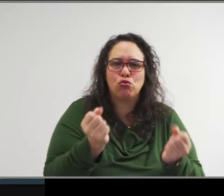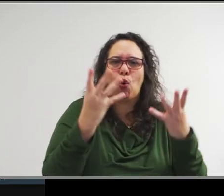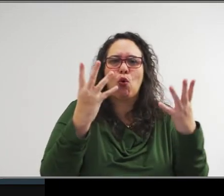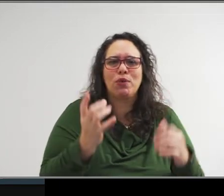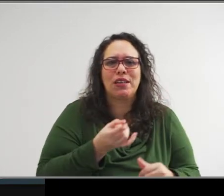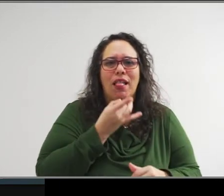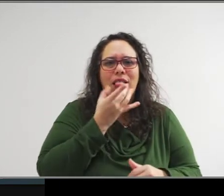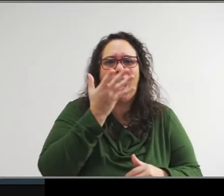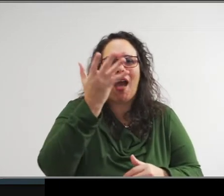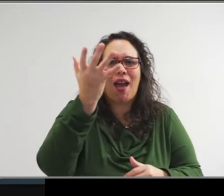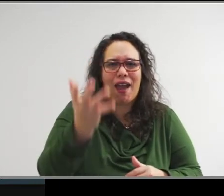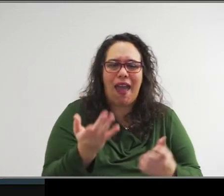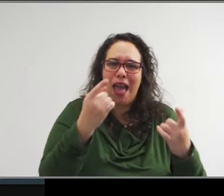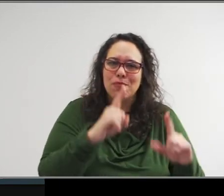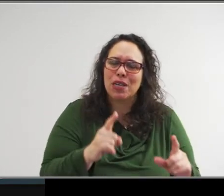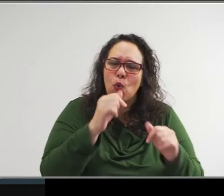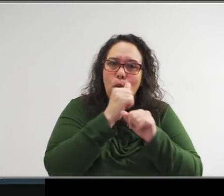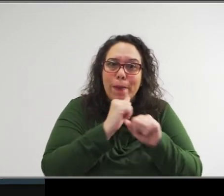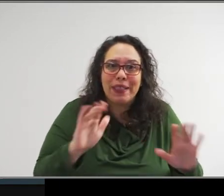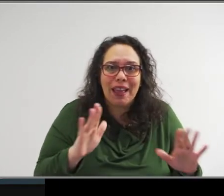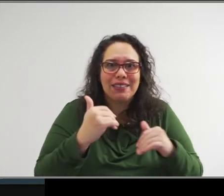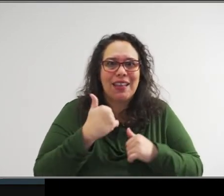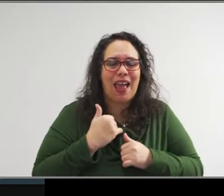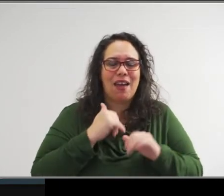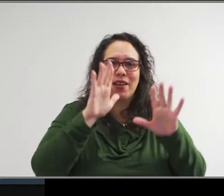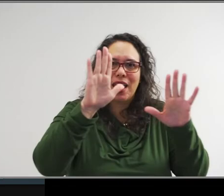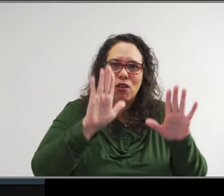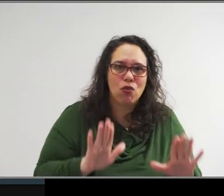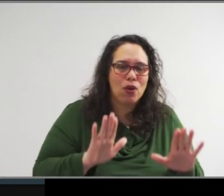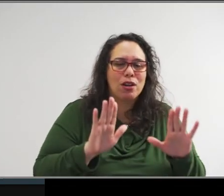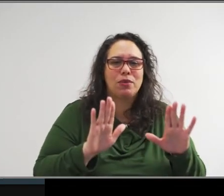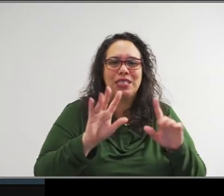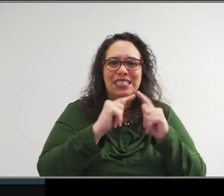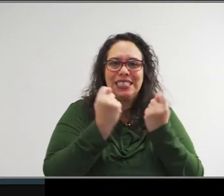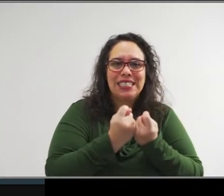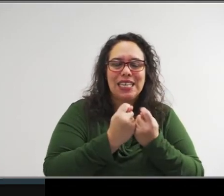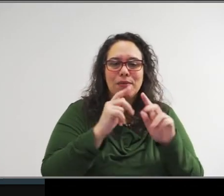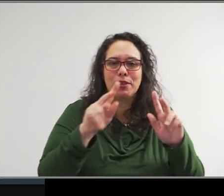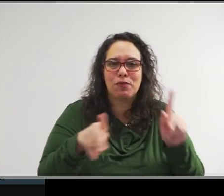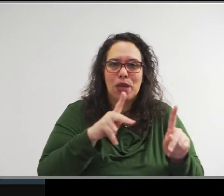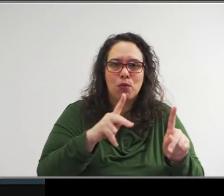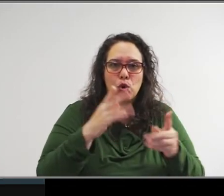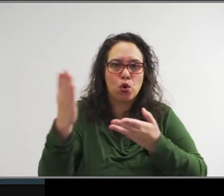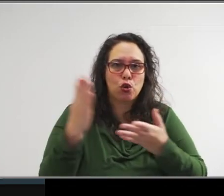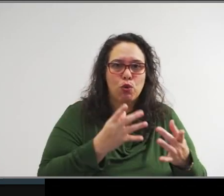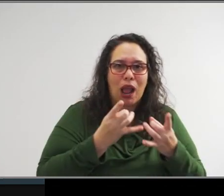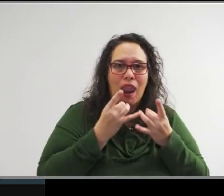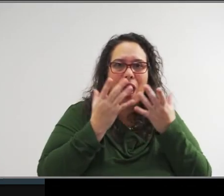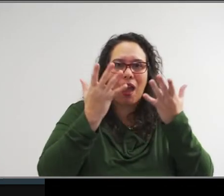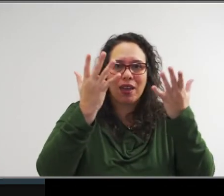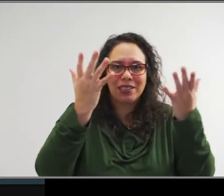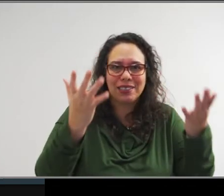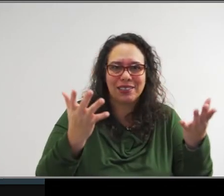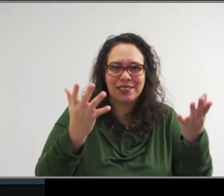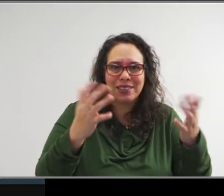And we are so blessed to have an incredible team of people who help bring light. When there isn't a lot of light to be hat.